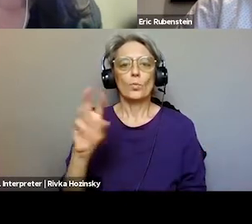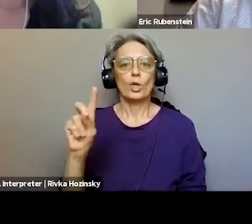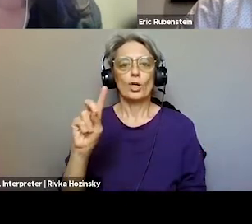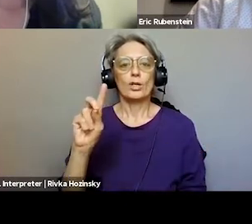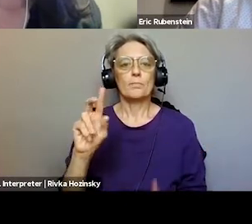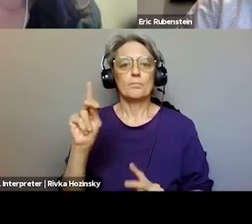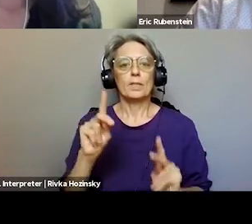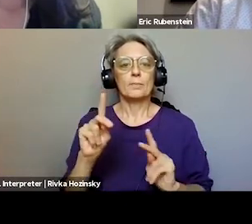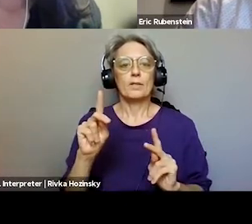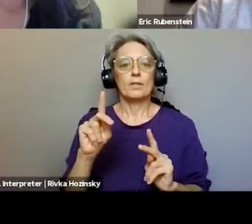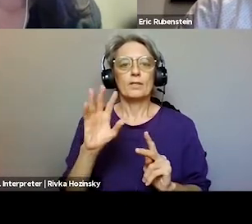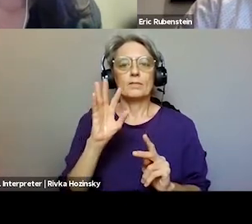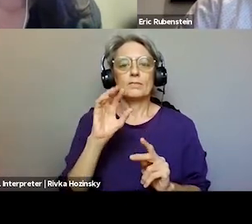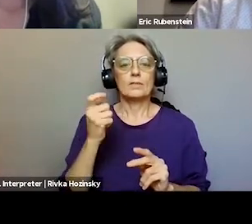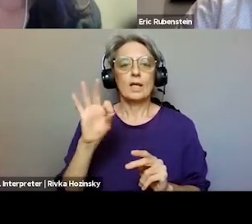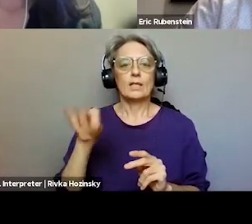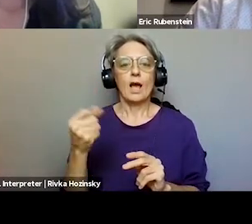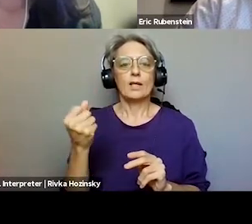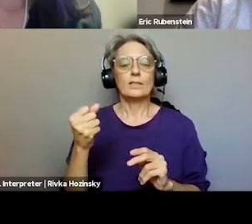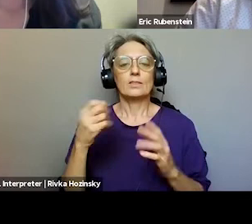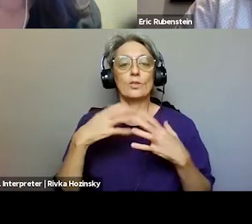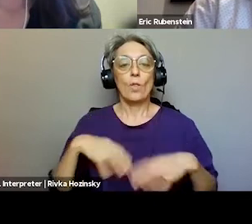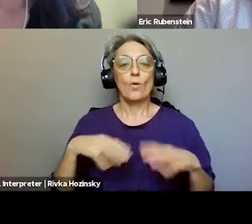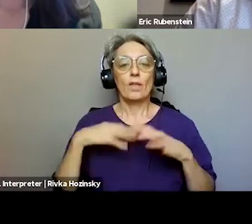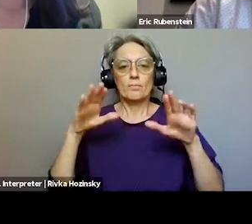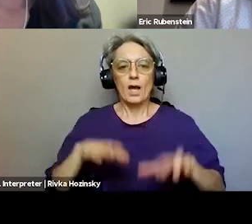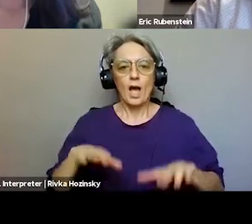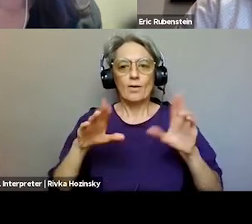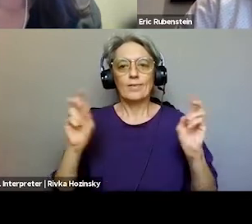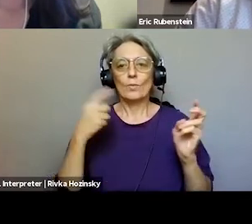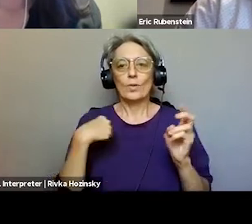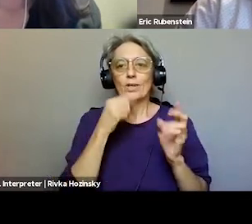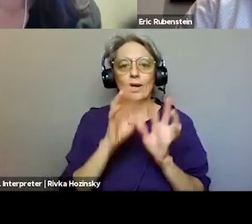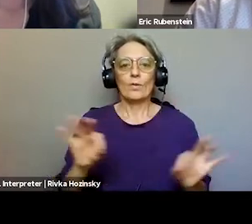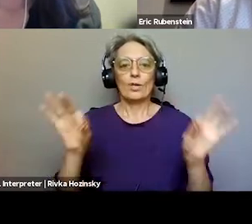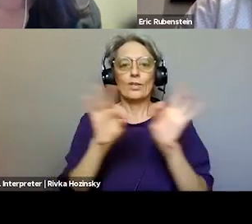saying we're not worthy and that is to express how great the last two days were and how sort of as a